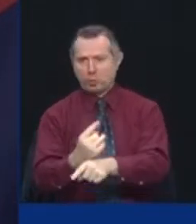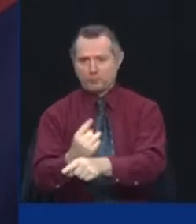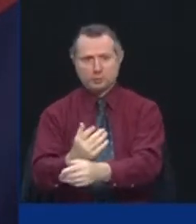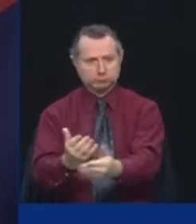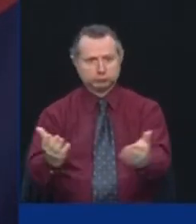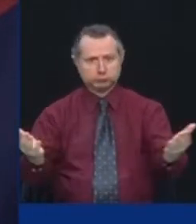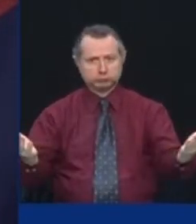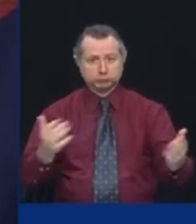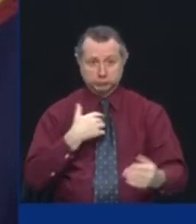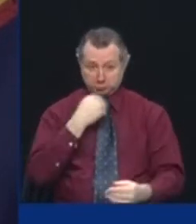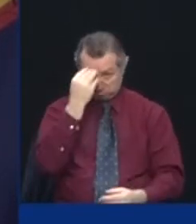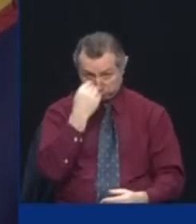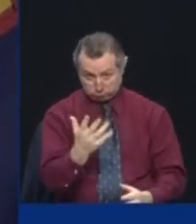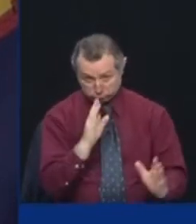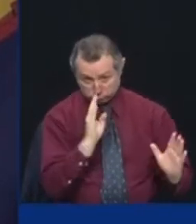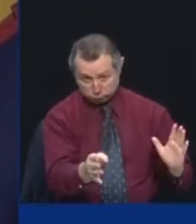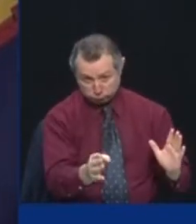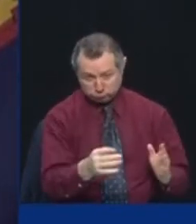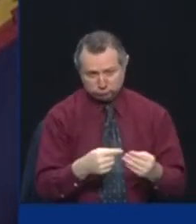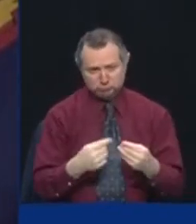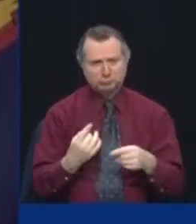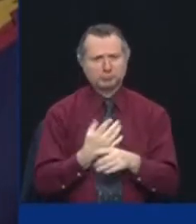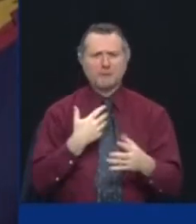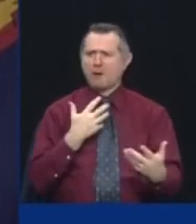AGAIN. TALK ABOUT AN APPROPRIATE MASK FOR THE DAY.